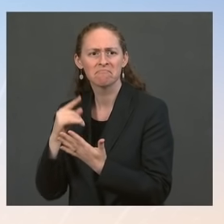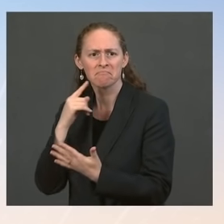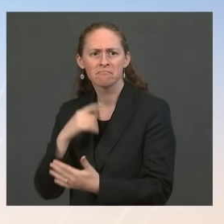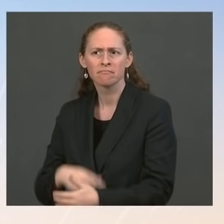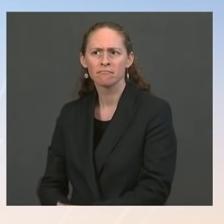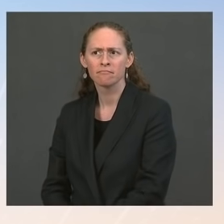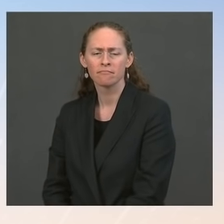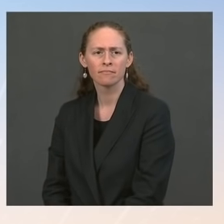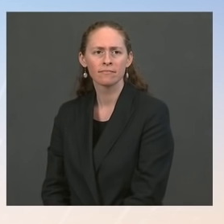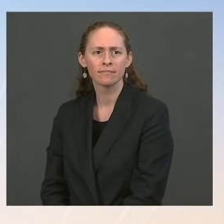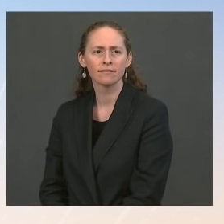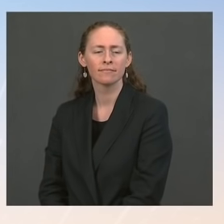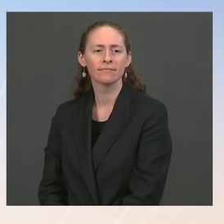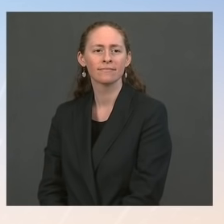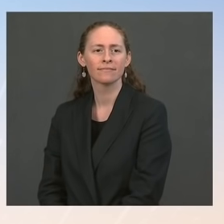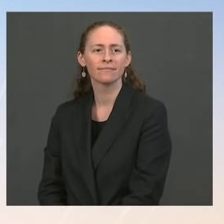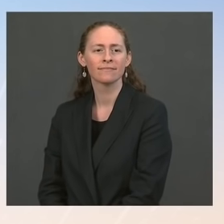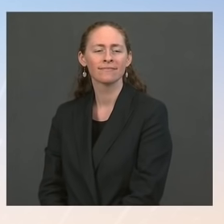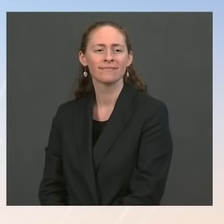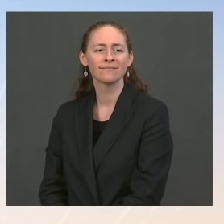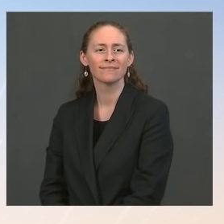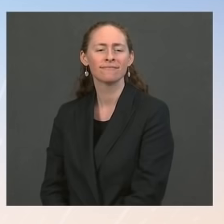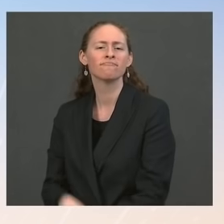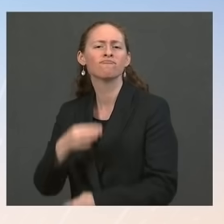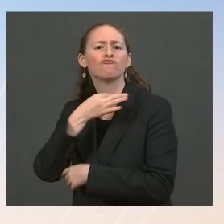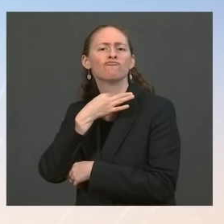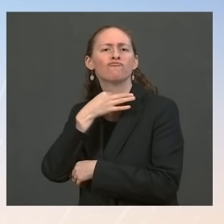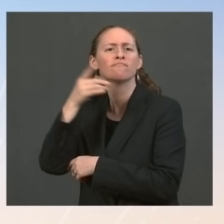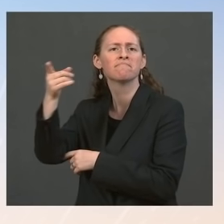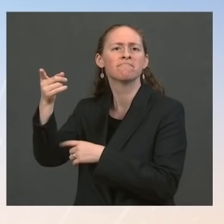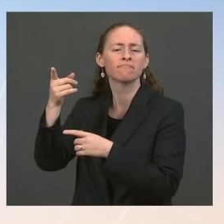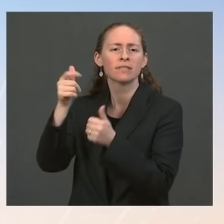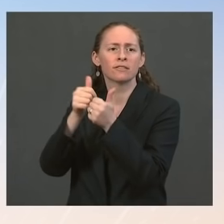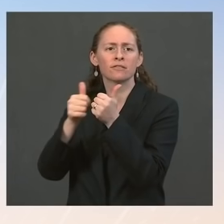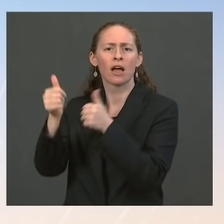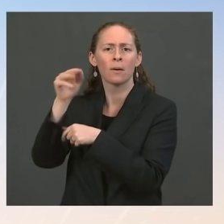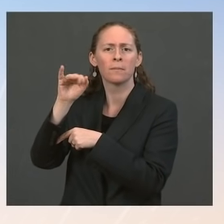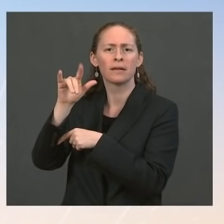testifying that they believe that 2,500 U.S. troops were needed to sustain the Afghan government